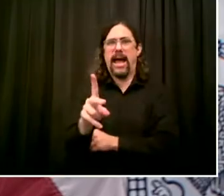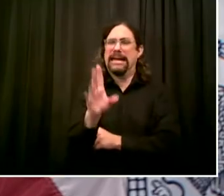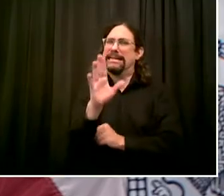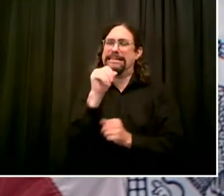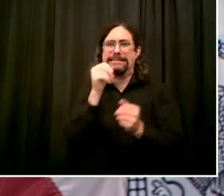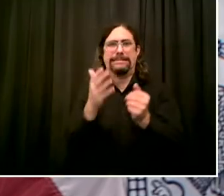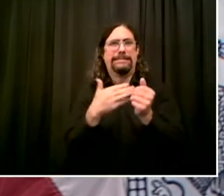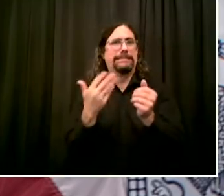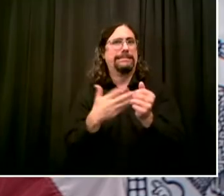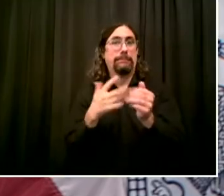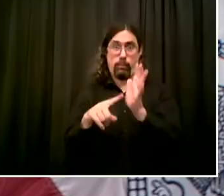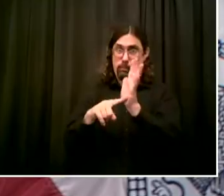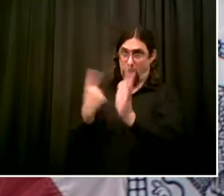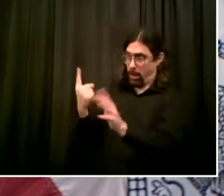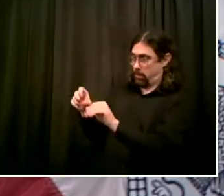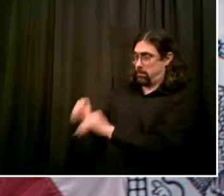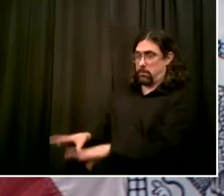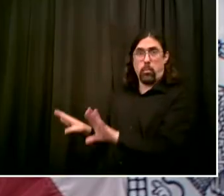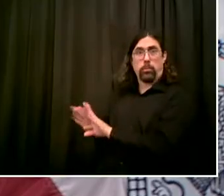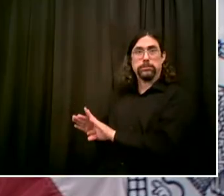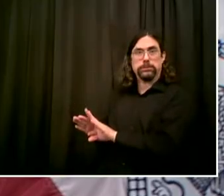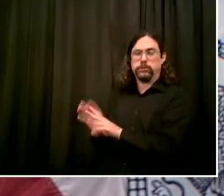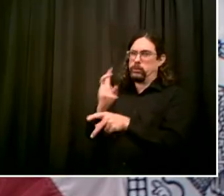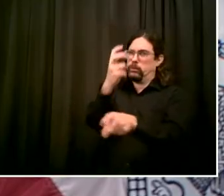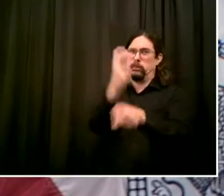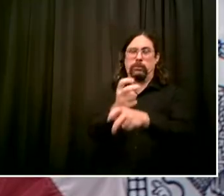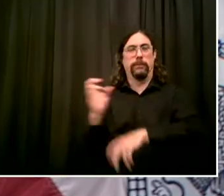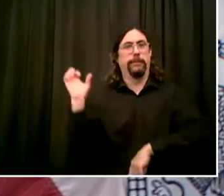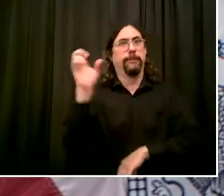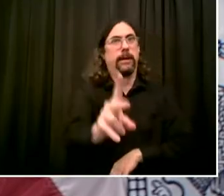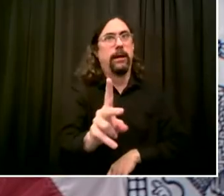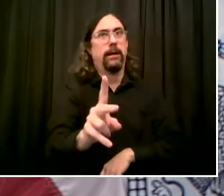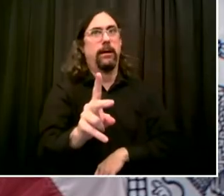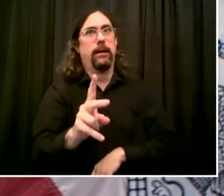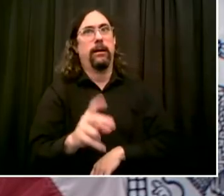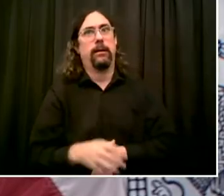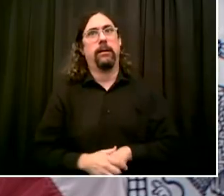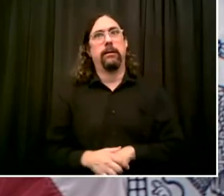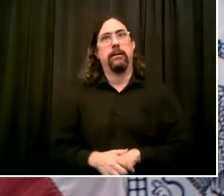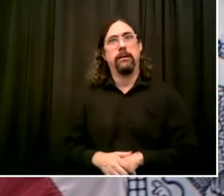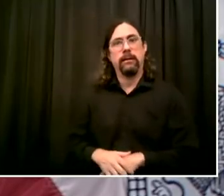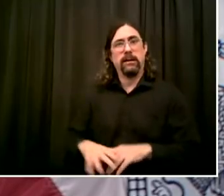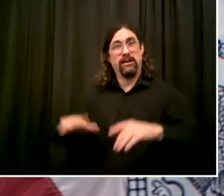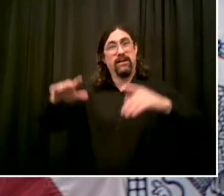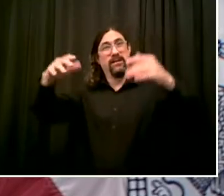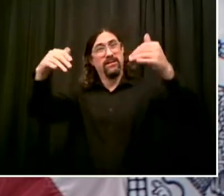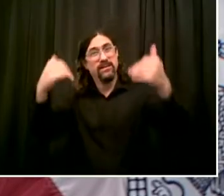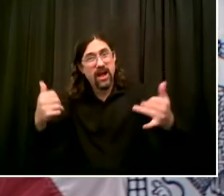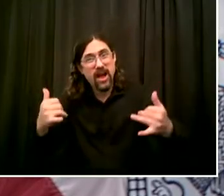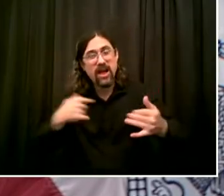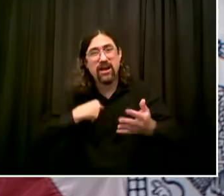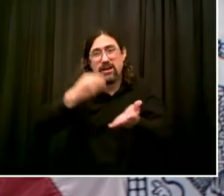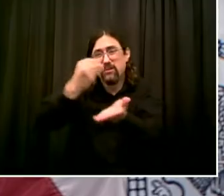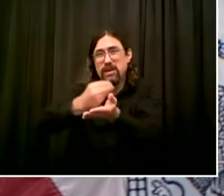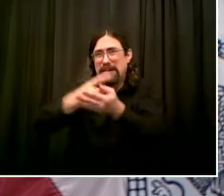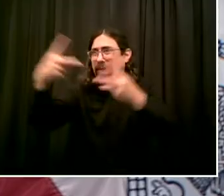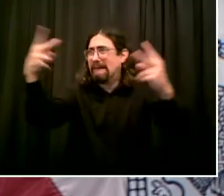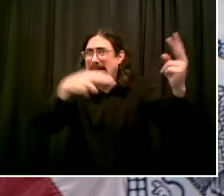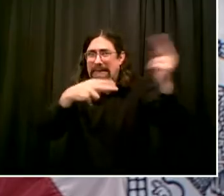ALTERNATIVE TO ADDRESS THE STATE AND THE CITY THE CRISIS THAT CAN ONLY BE COMPARED TO THE